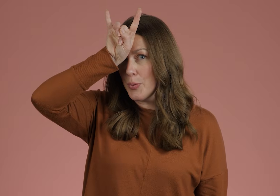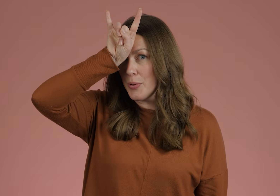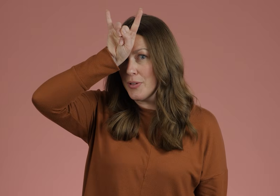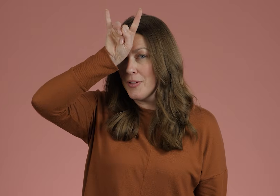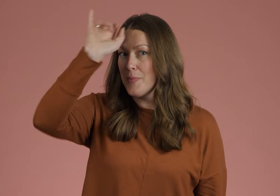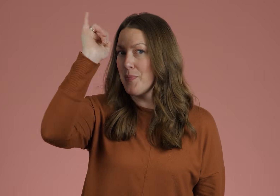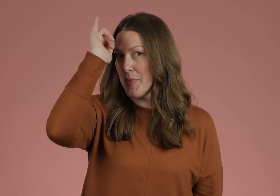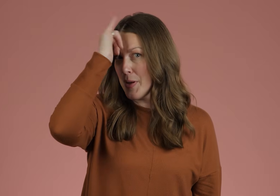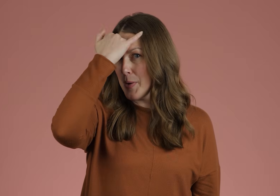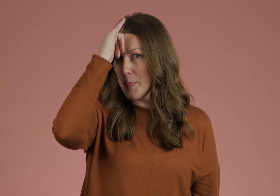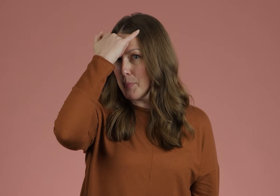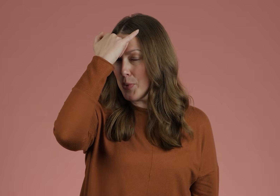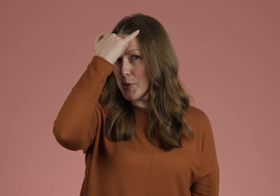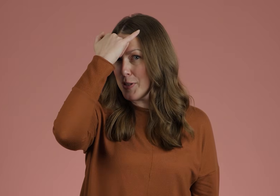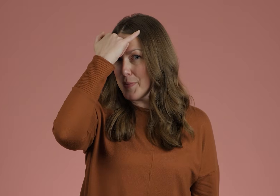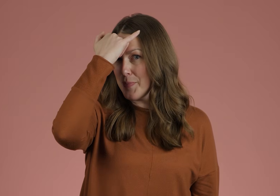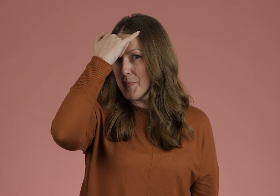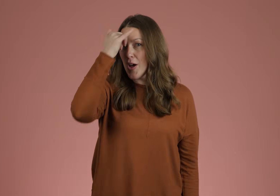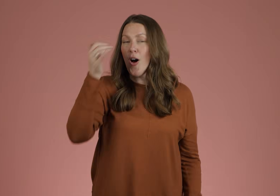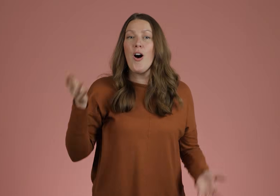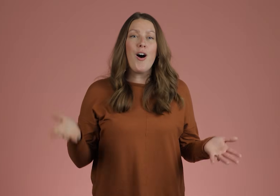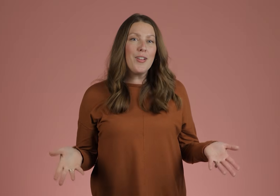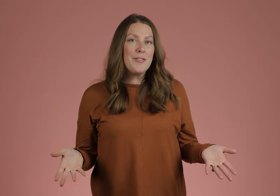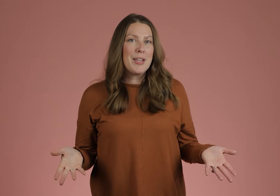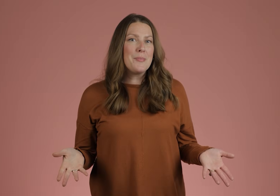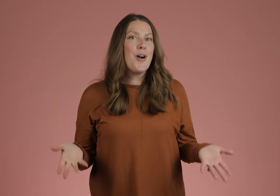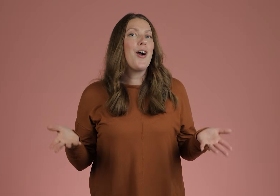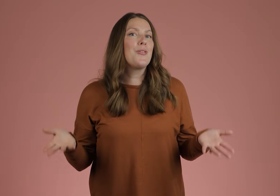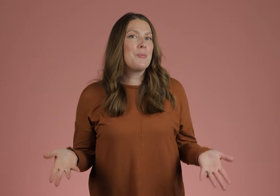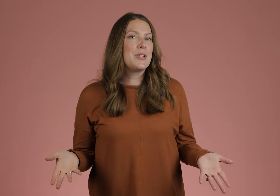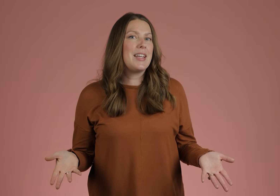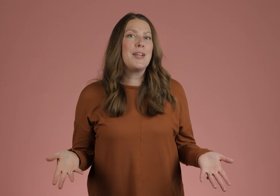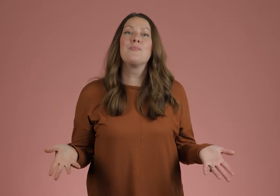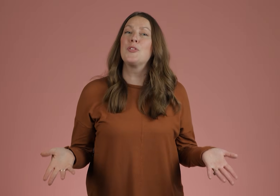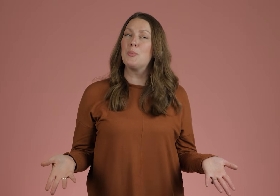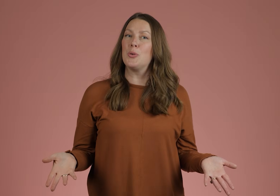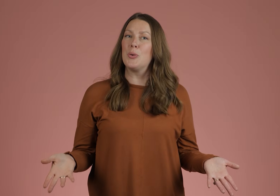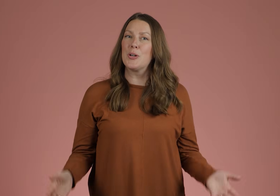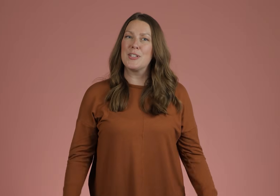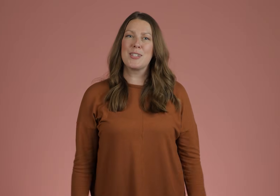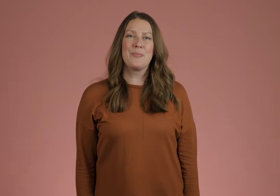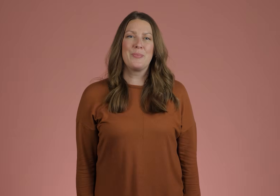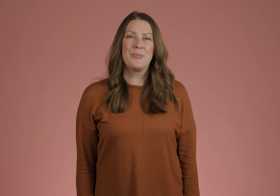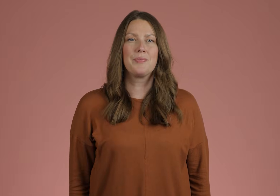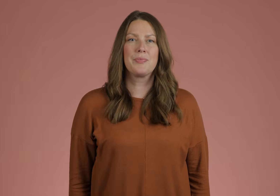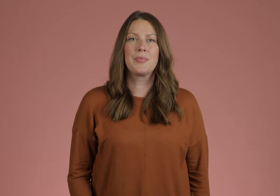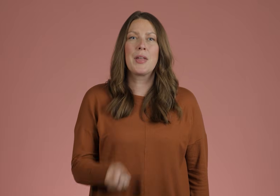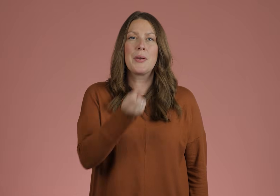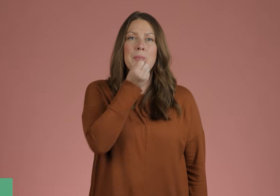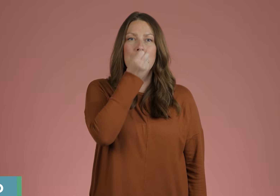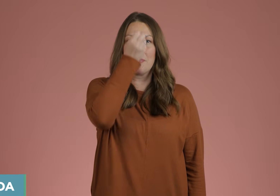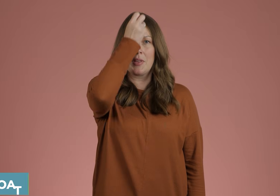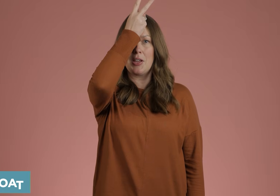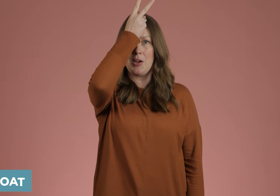Bull. Bull. All of them are representing